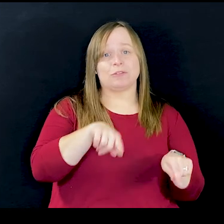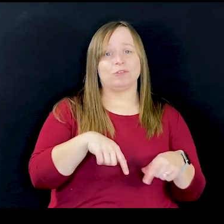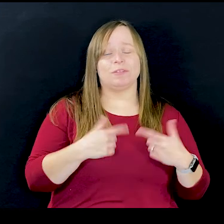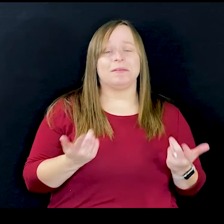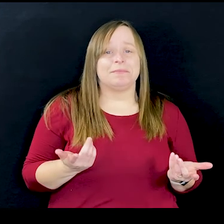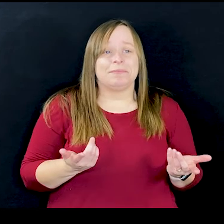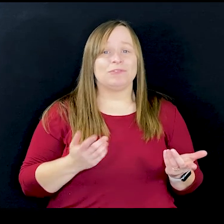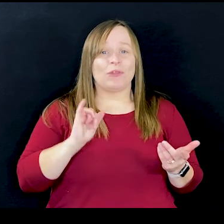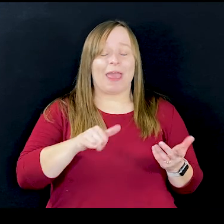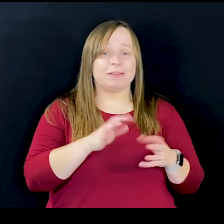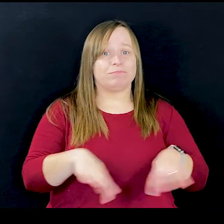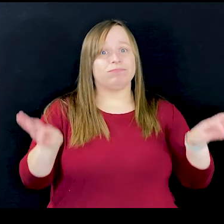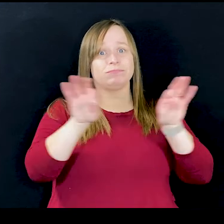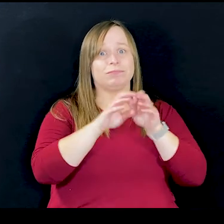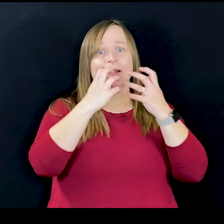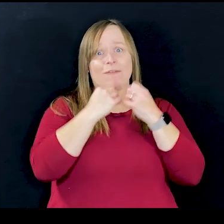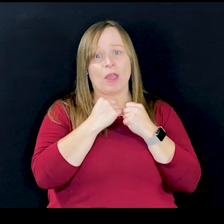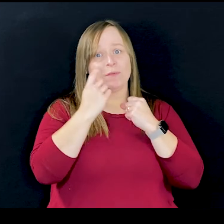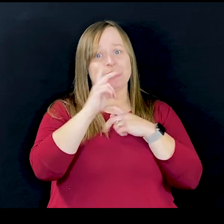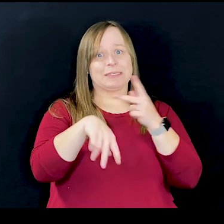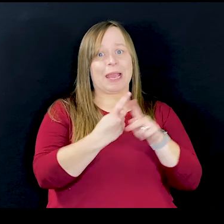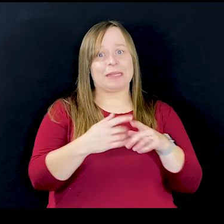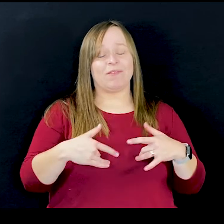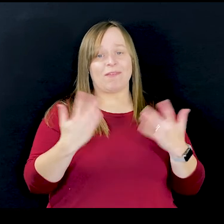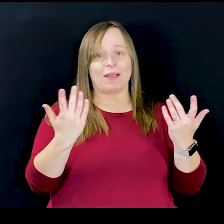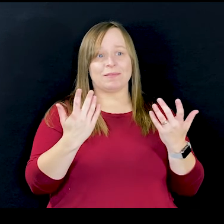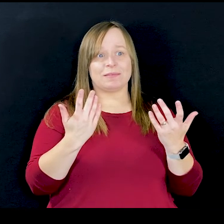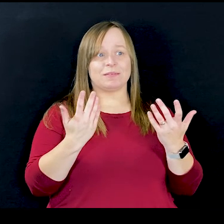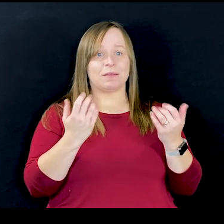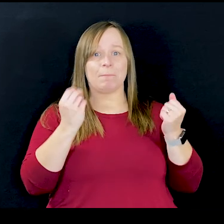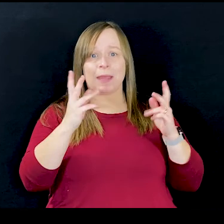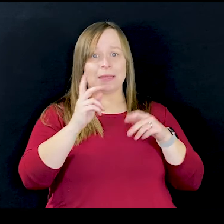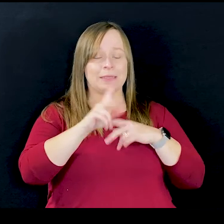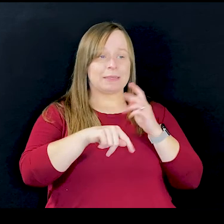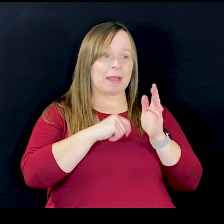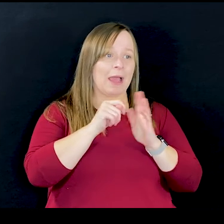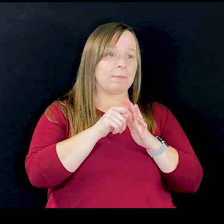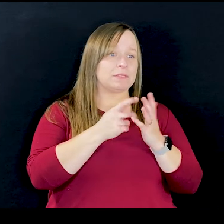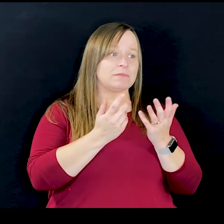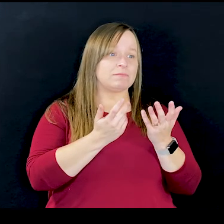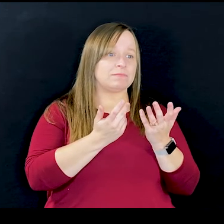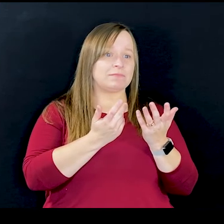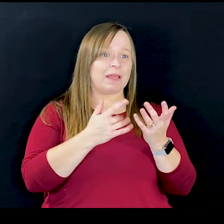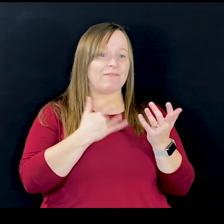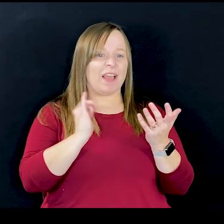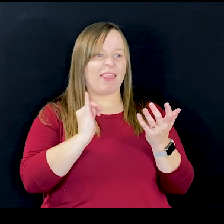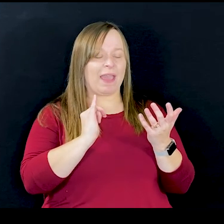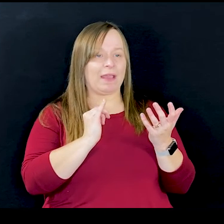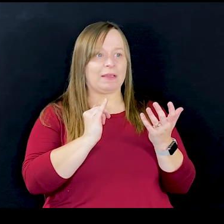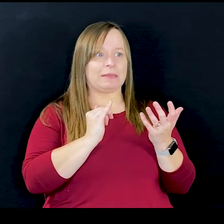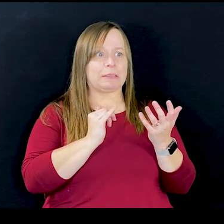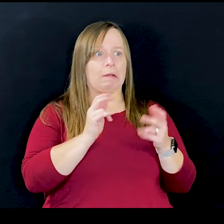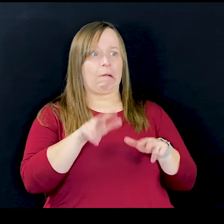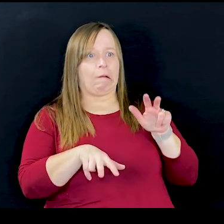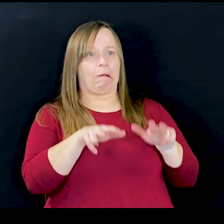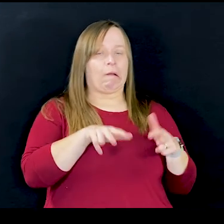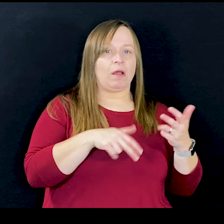So that's invaluable at these types of events is. A lot of times and I feel like I'm a little out of my element